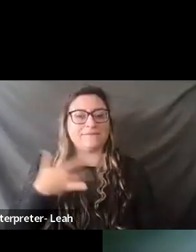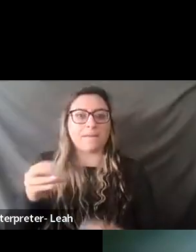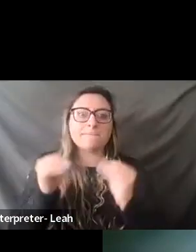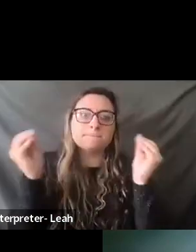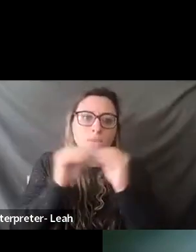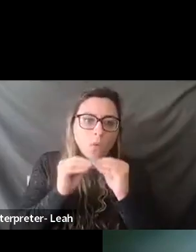So on the one hand, you have got individuals who say, this is the government, but at the same time, you have got the government, the state government, saying,- for the federal government.